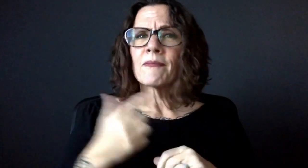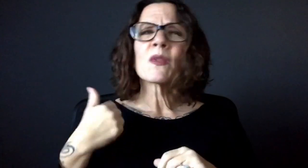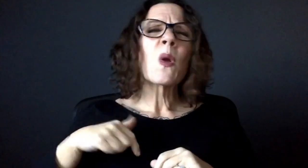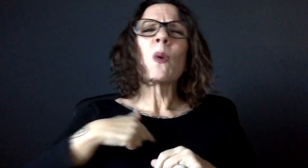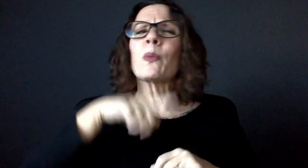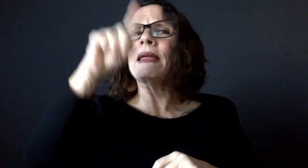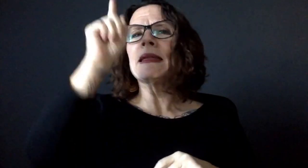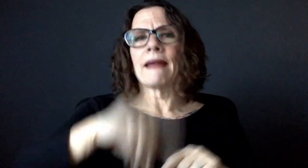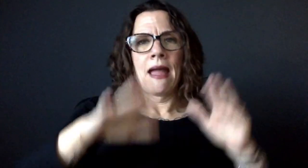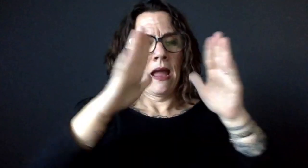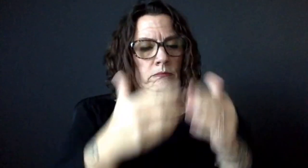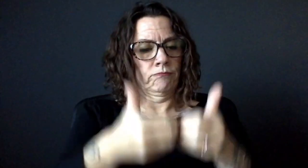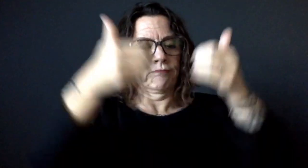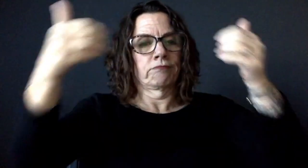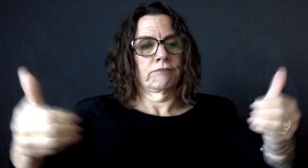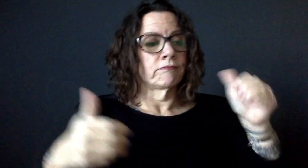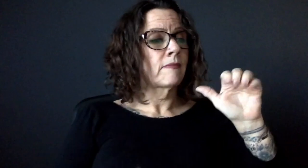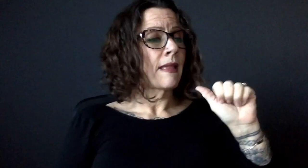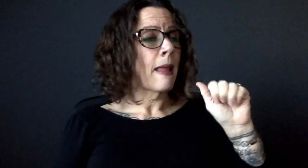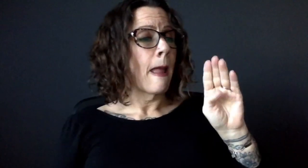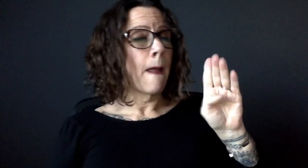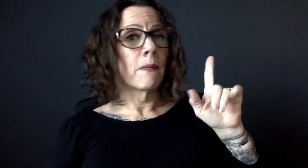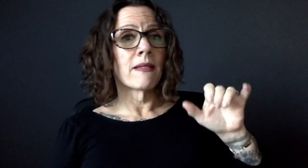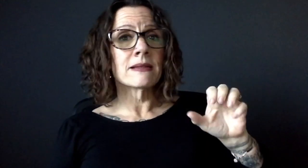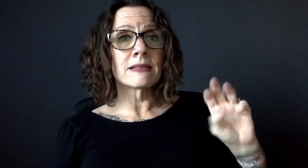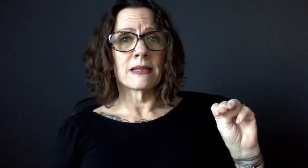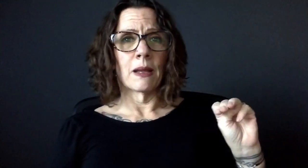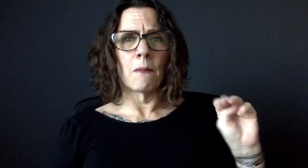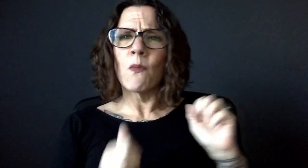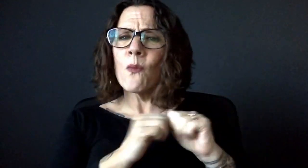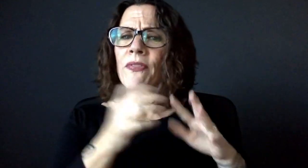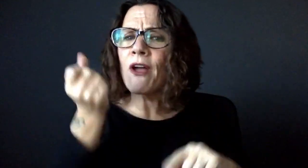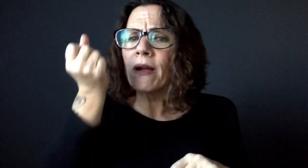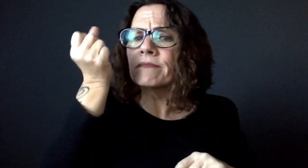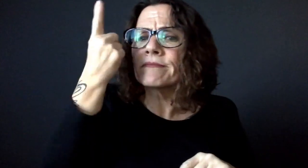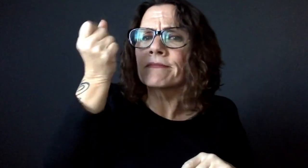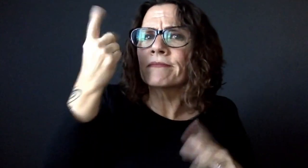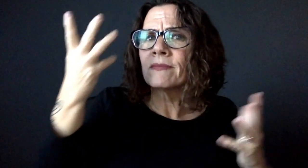We cannot comprehend ableism without grasping